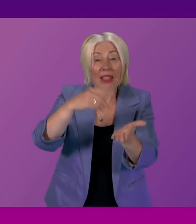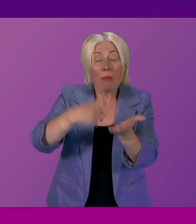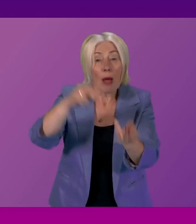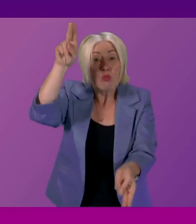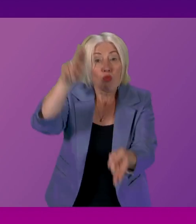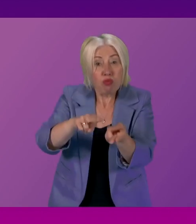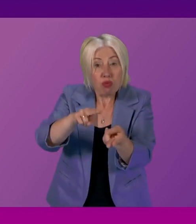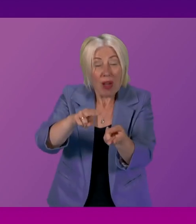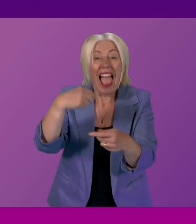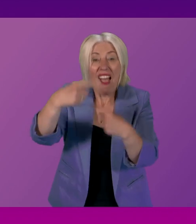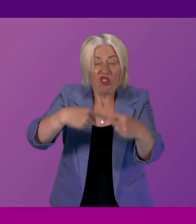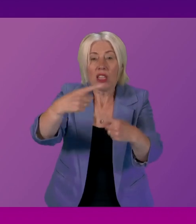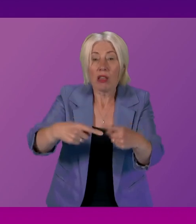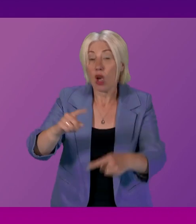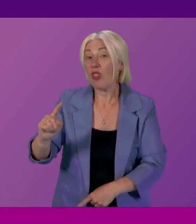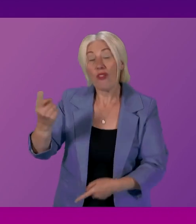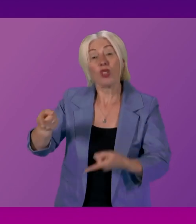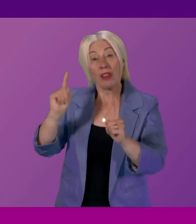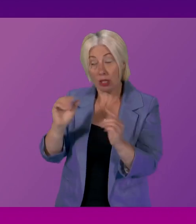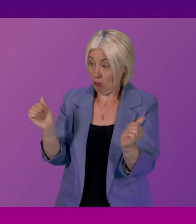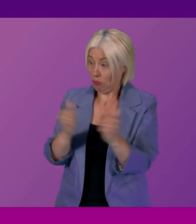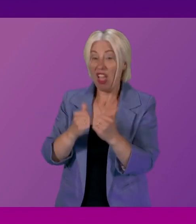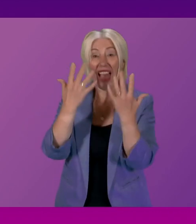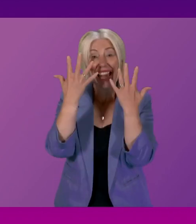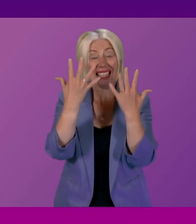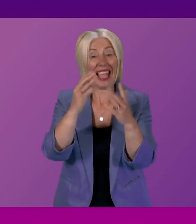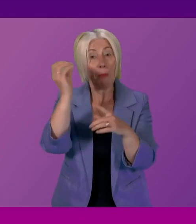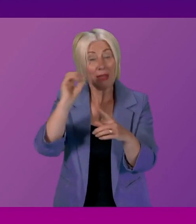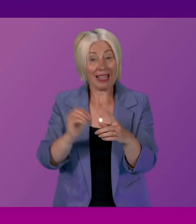Will the First Minister confirm whether that 10 per cent target for mental health spending